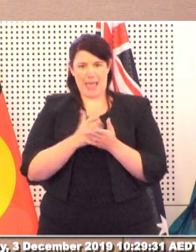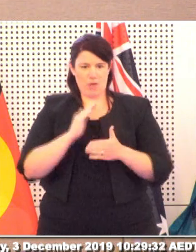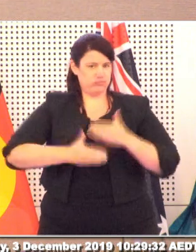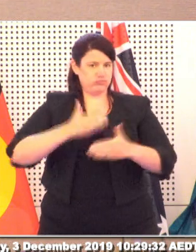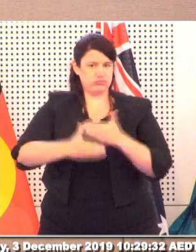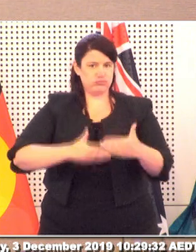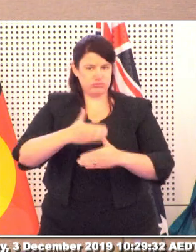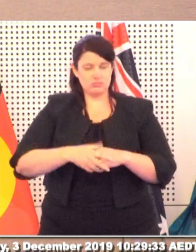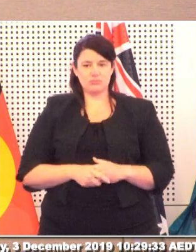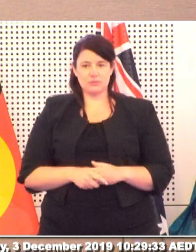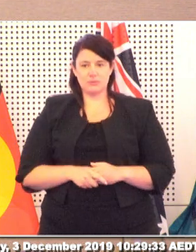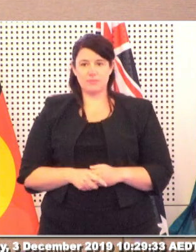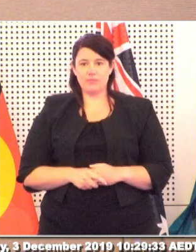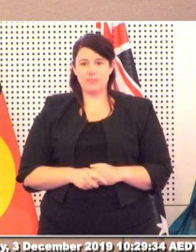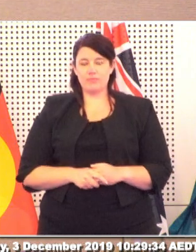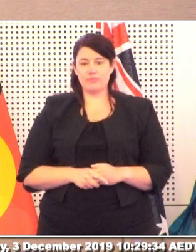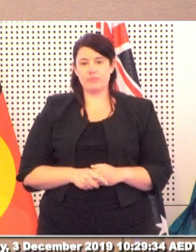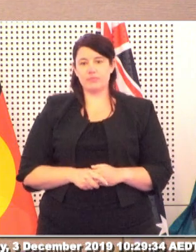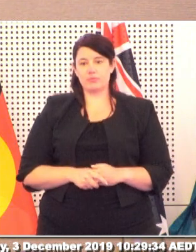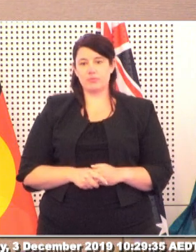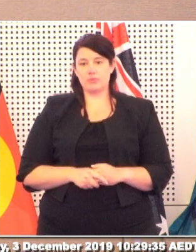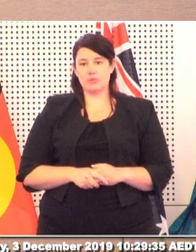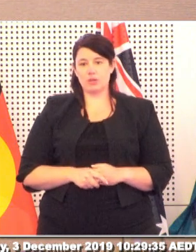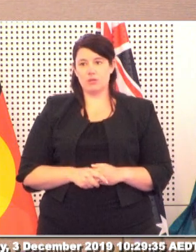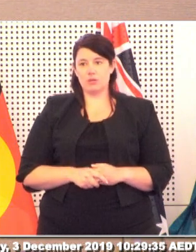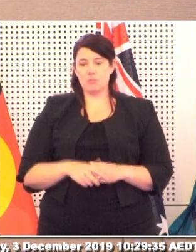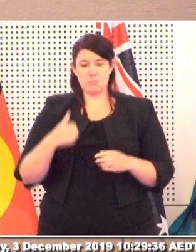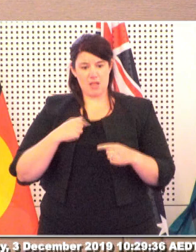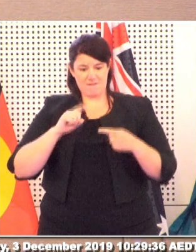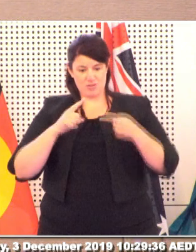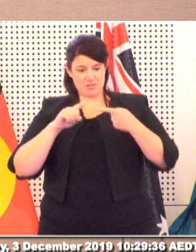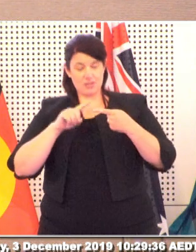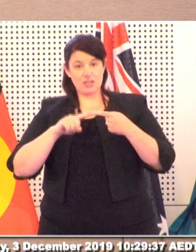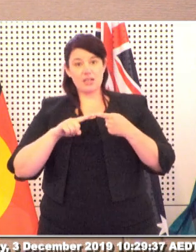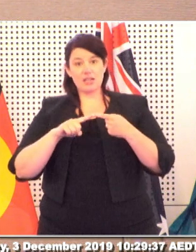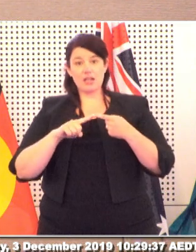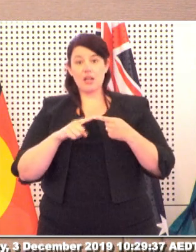For the first – and the first point is that outcomes for residents were quite